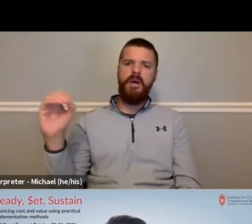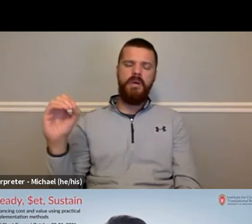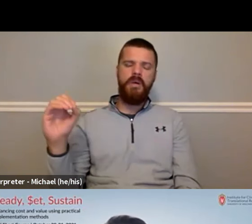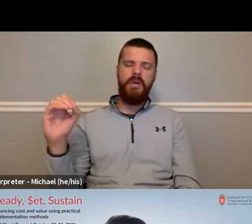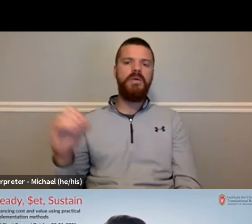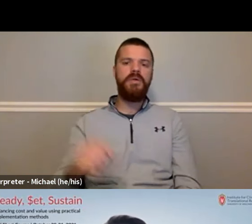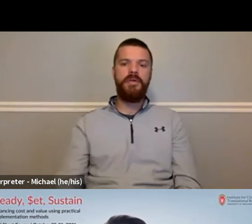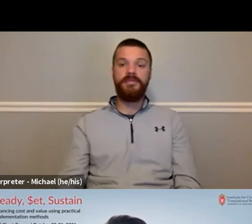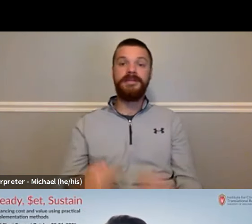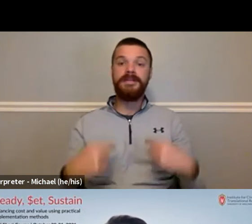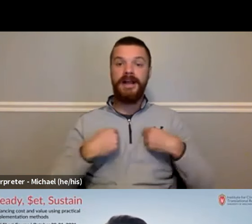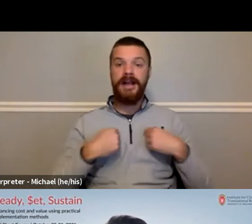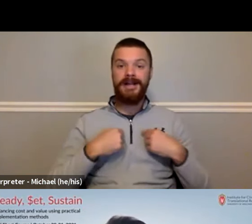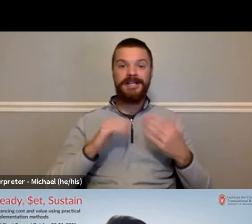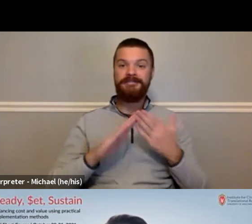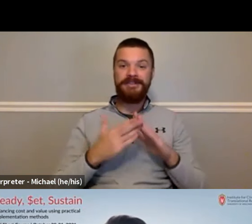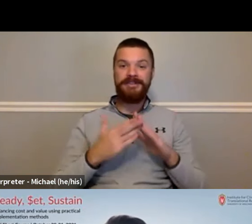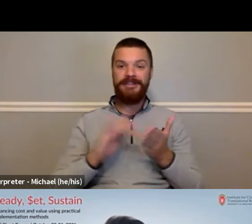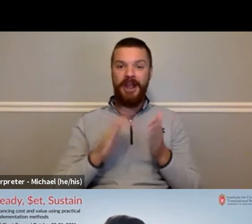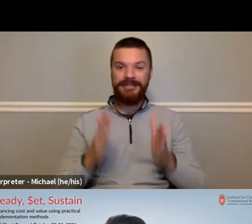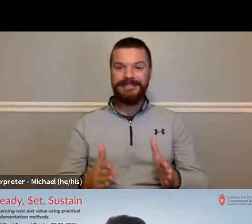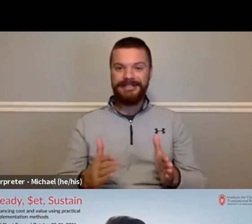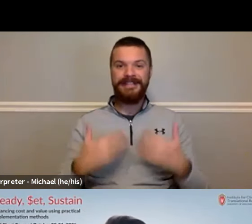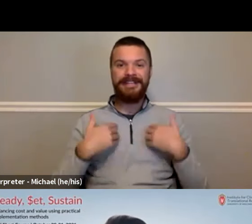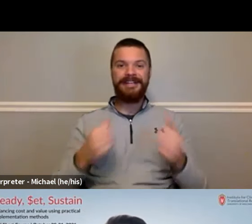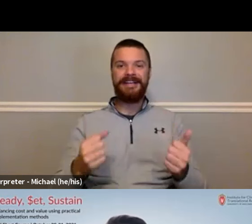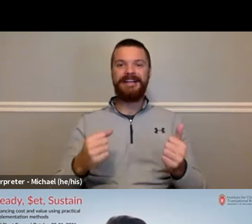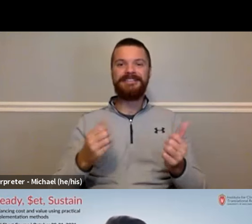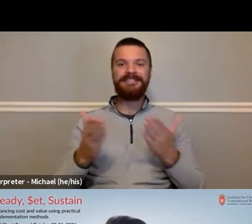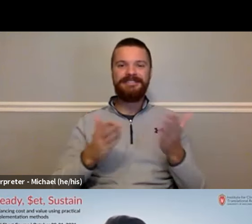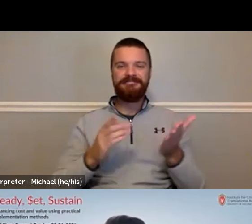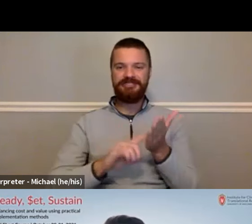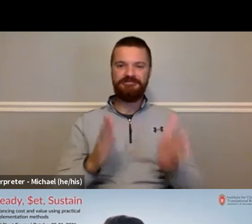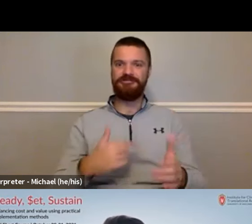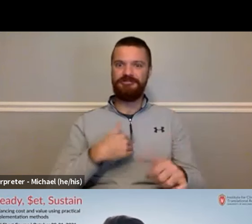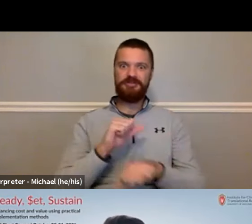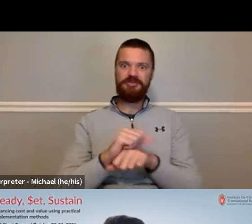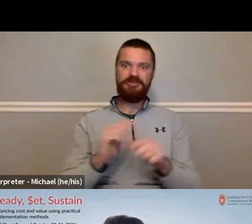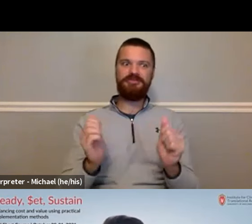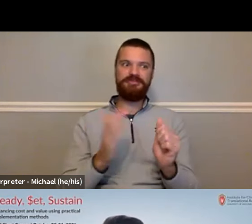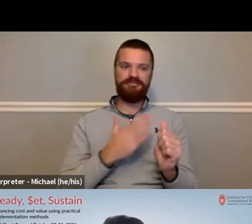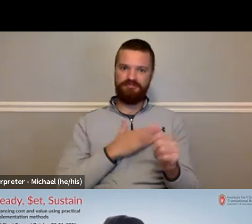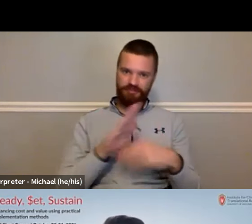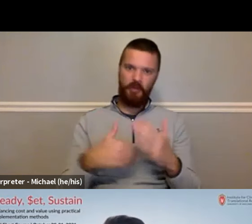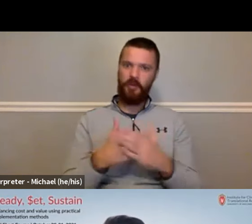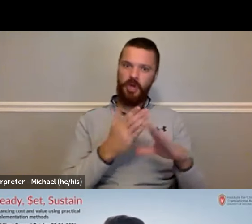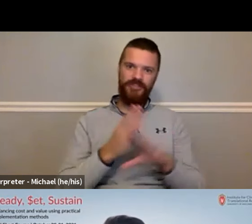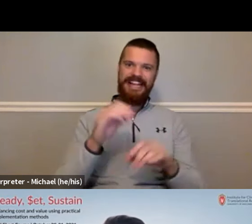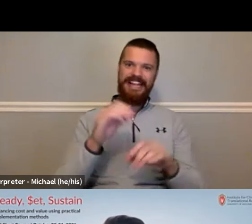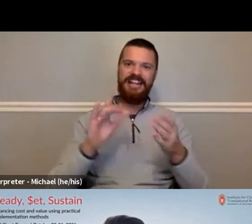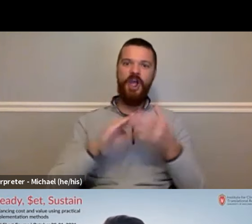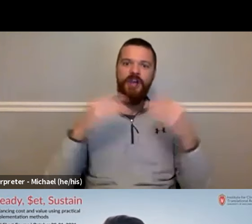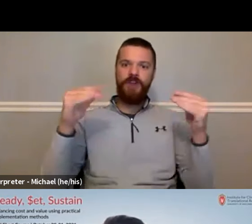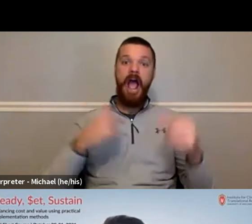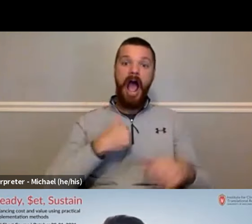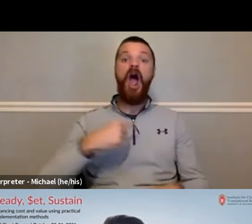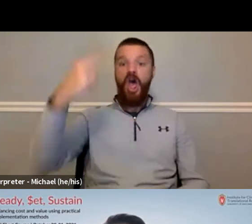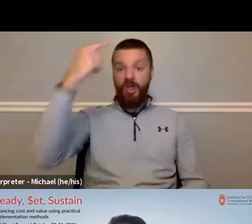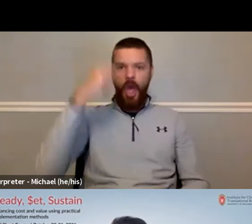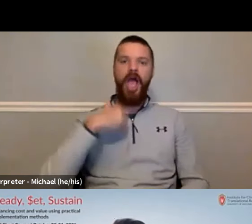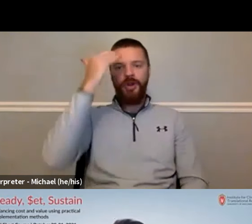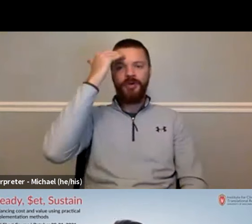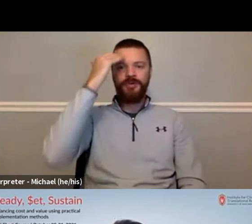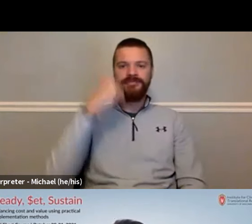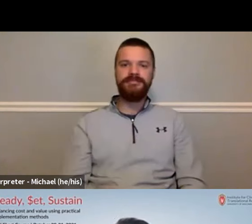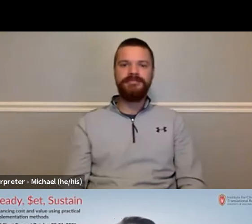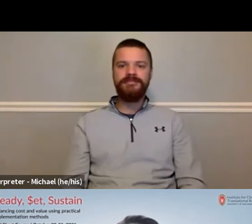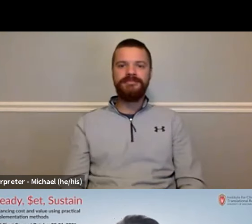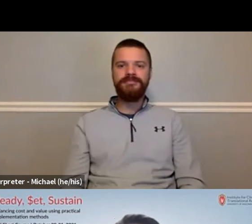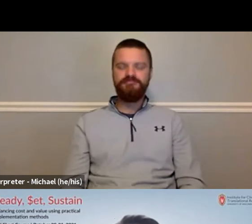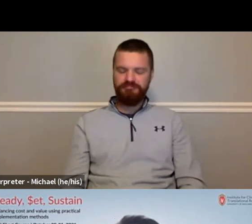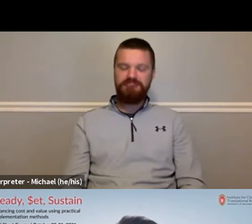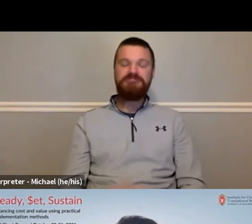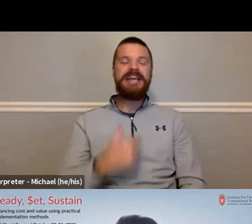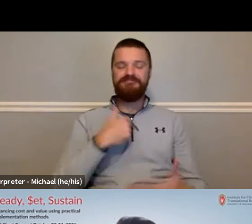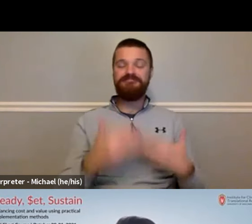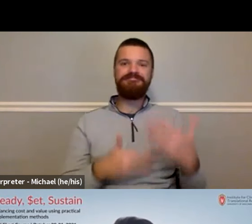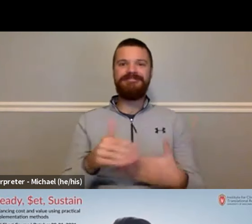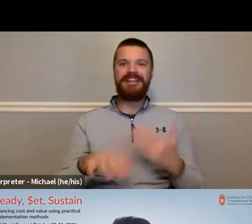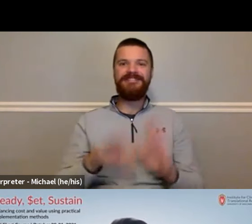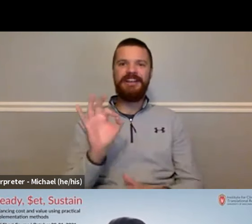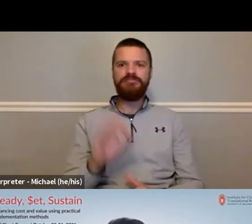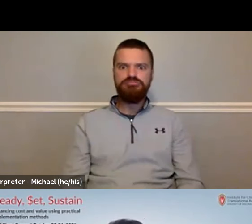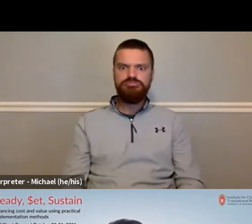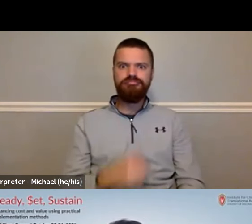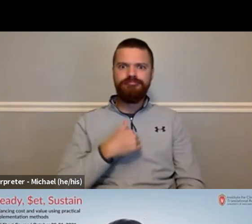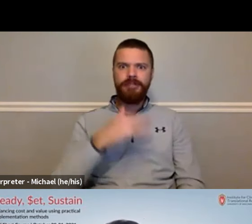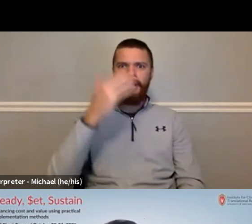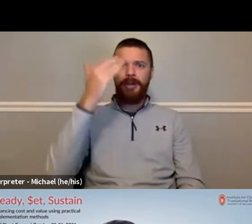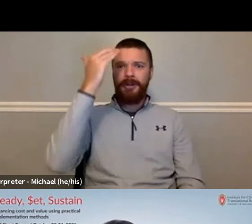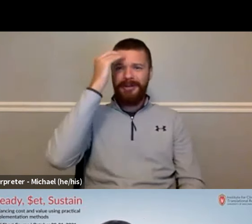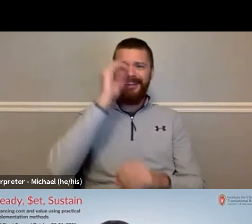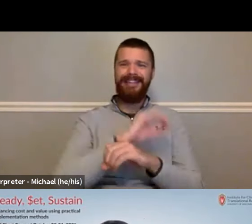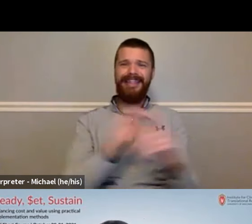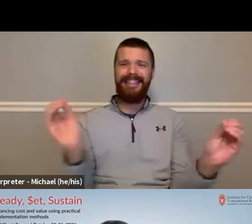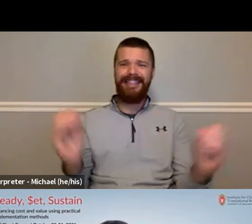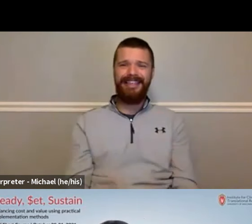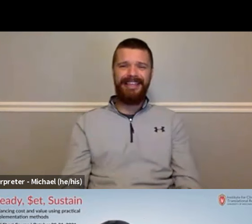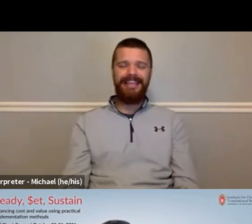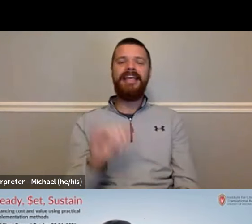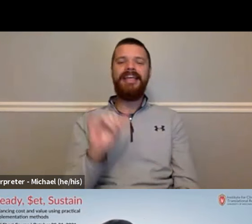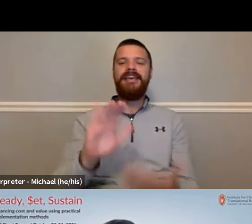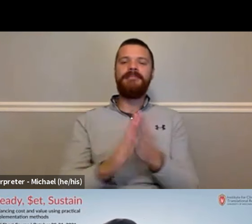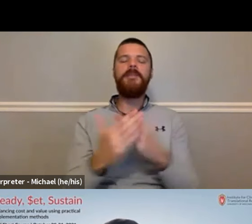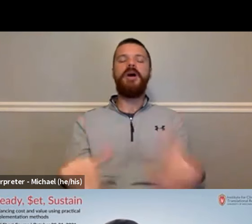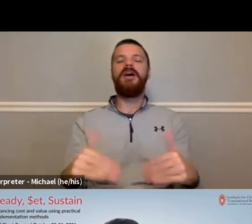Michelle Chui: i'm a Community pharmacists and a health services research i've worked with pharmacies my whole my whole career and I actually thought I knew what I was doing and what I found is that I didn't know anything, and so I think that was just very humbling for me and.